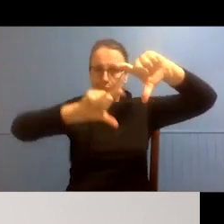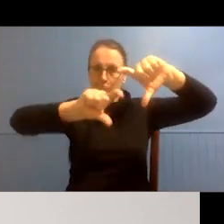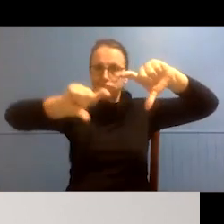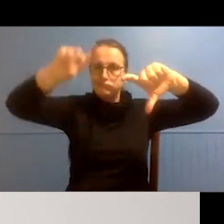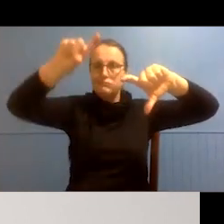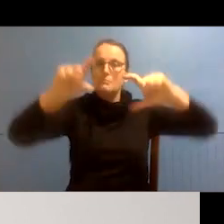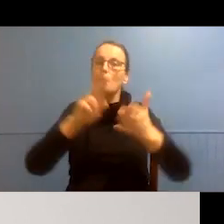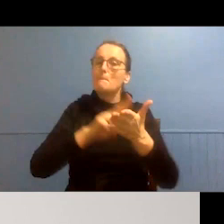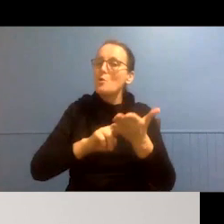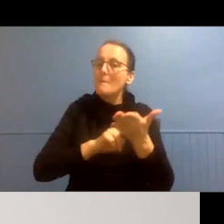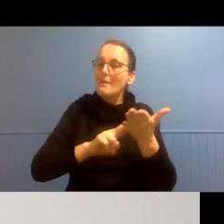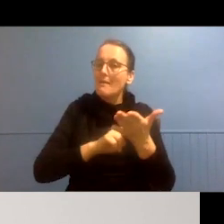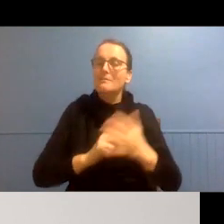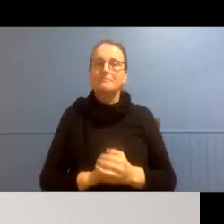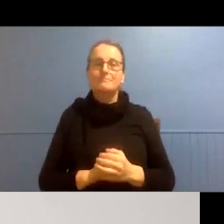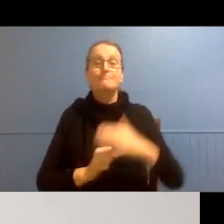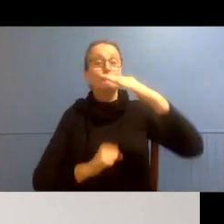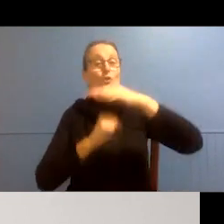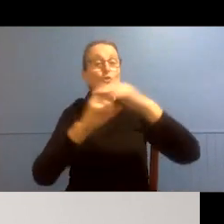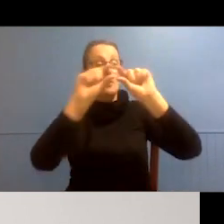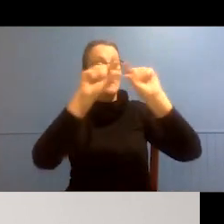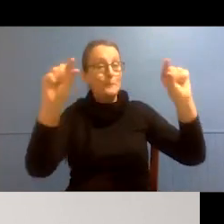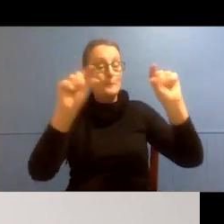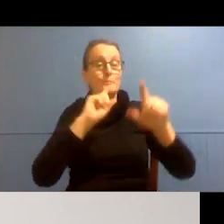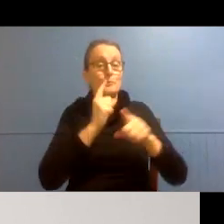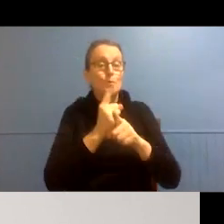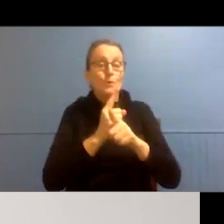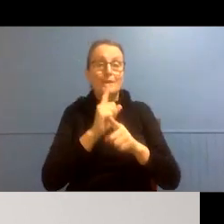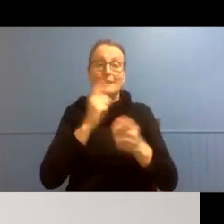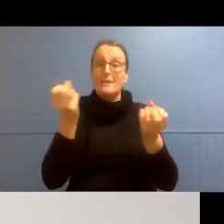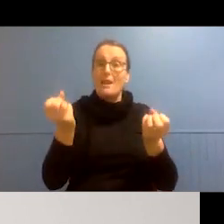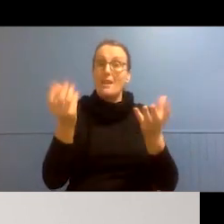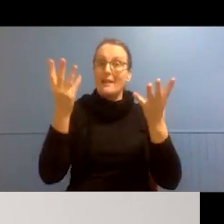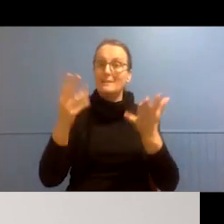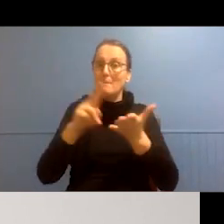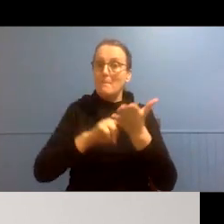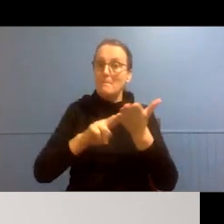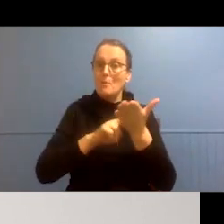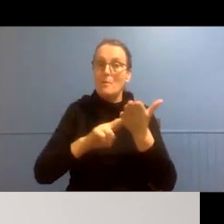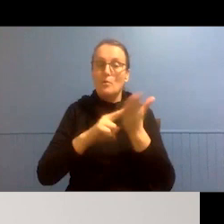above the brown rectangle says "light purple river banks. " There's